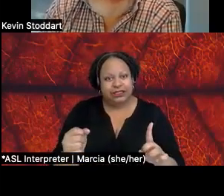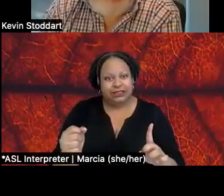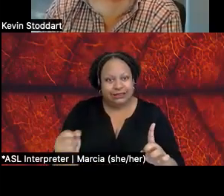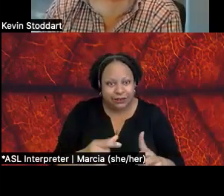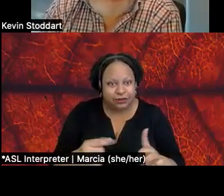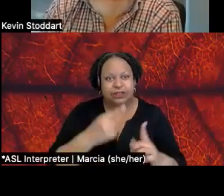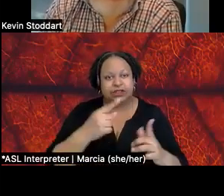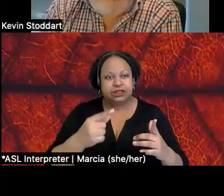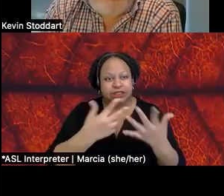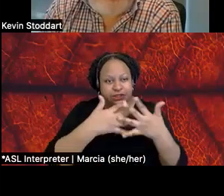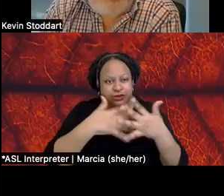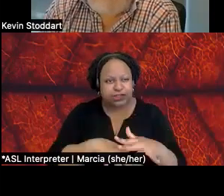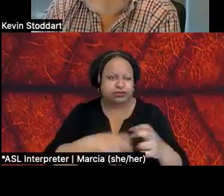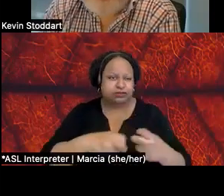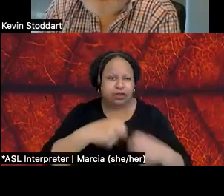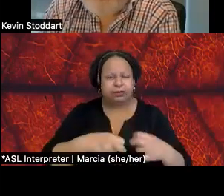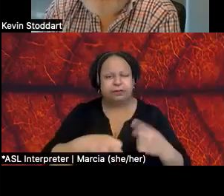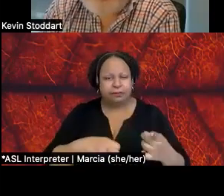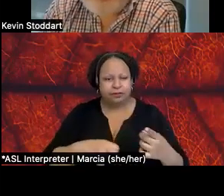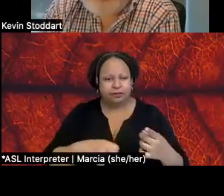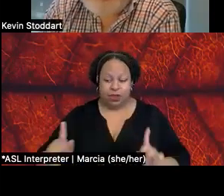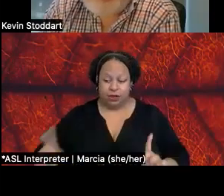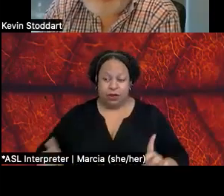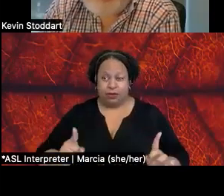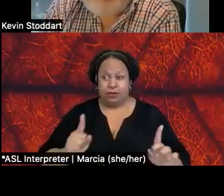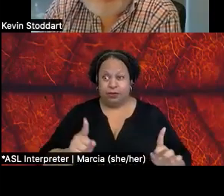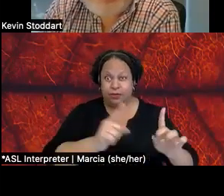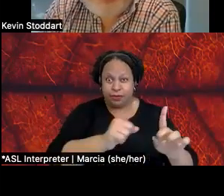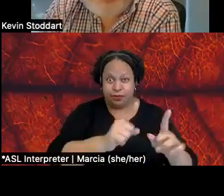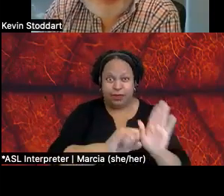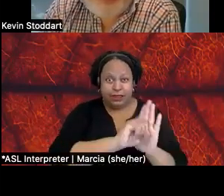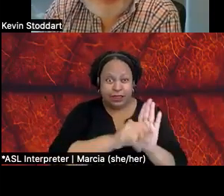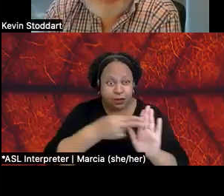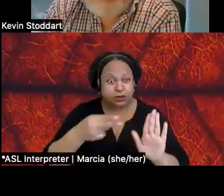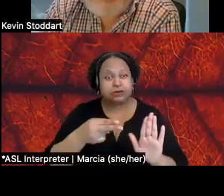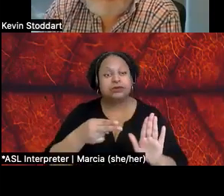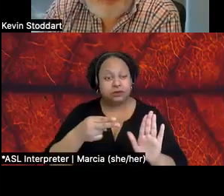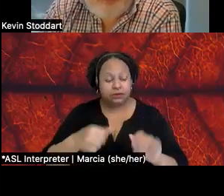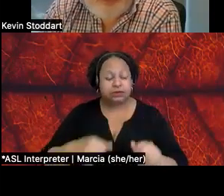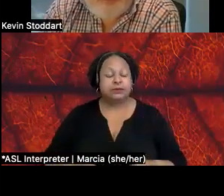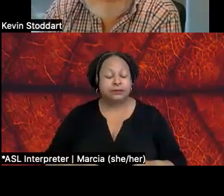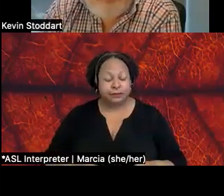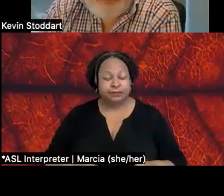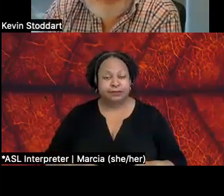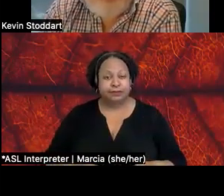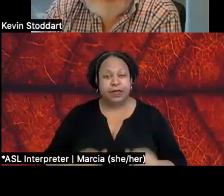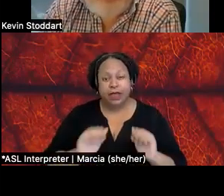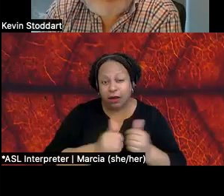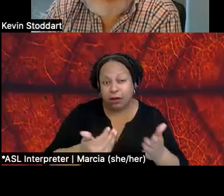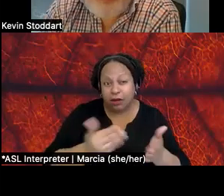So those several diagnoses are certainly, and the frequency of those diagnoses are